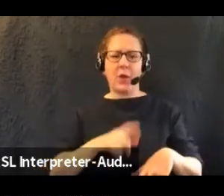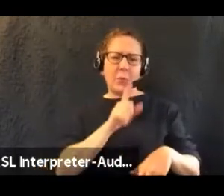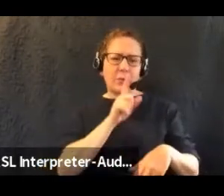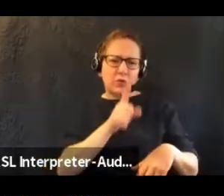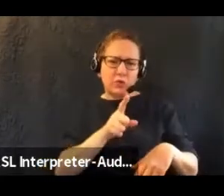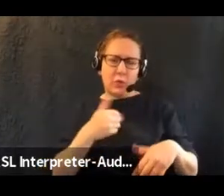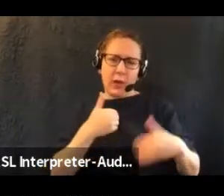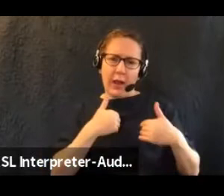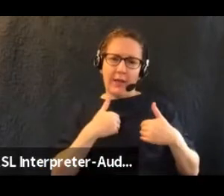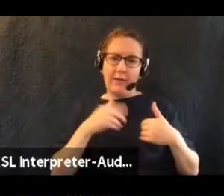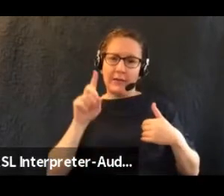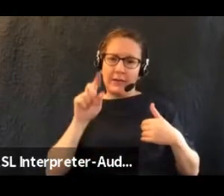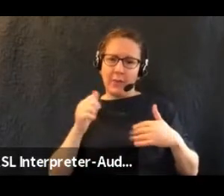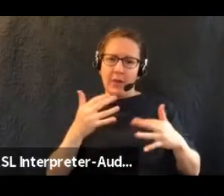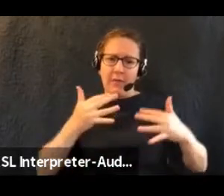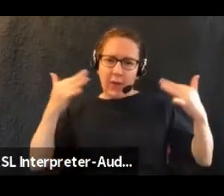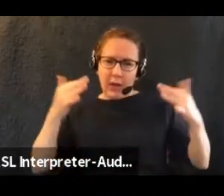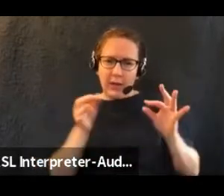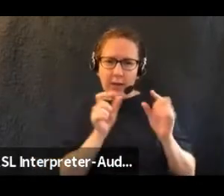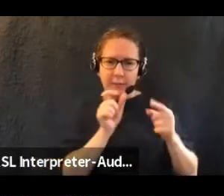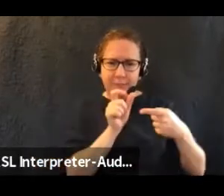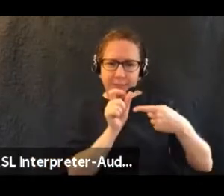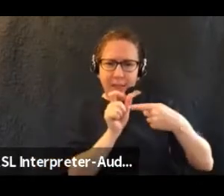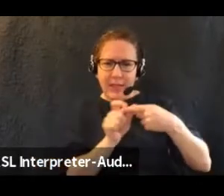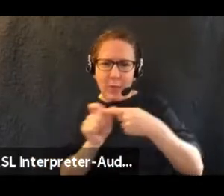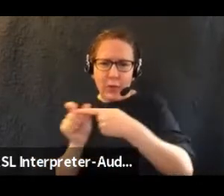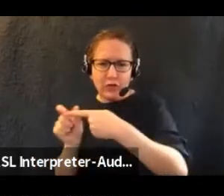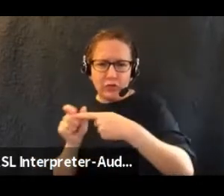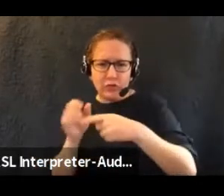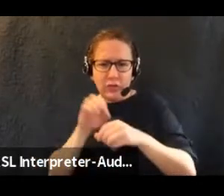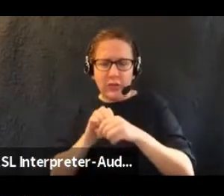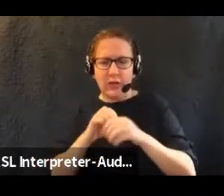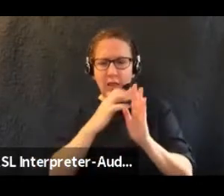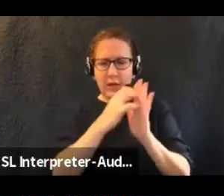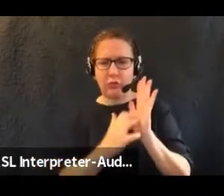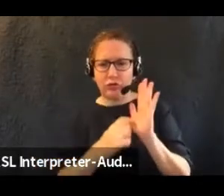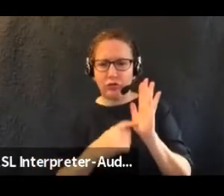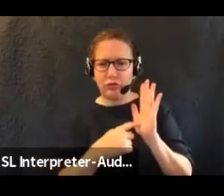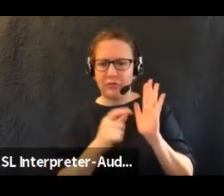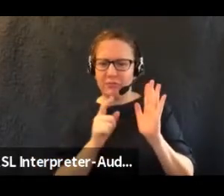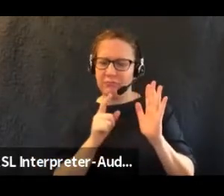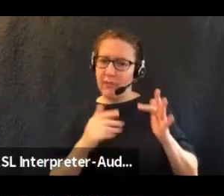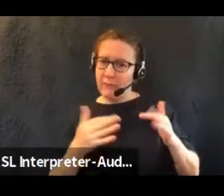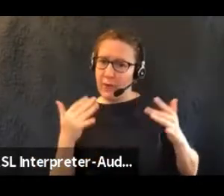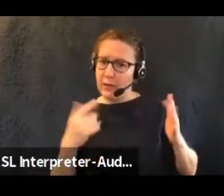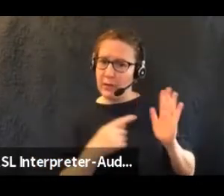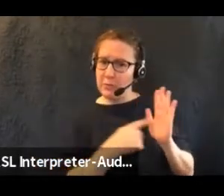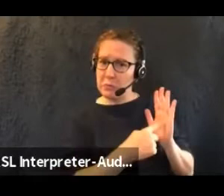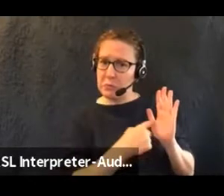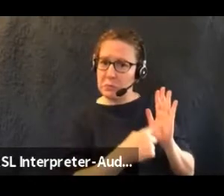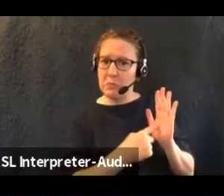funding language in our literature and so forth. Hopefully you're doing that. That's an important first step.